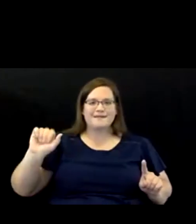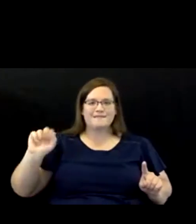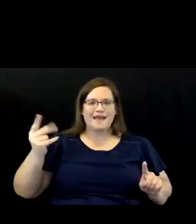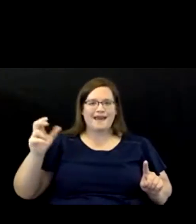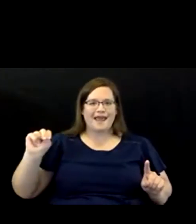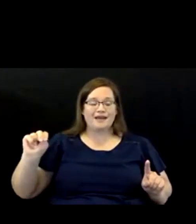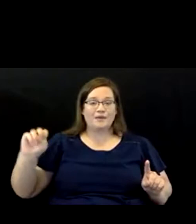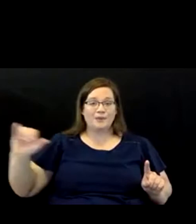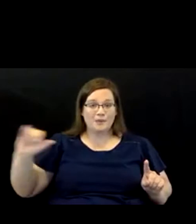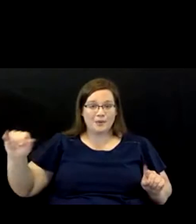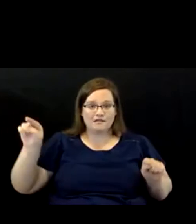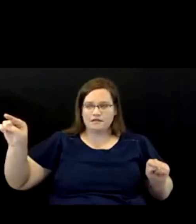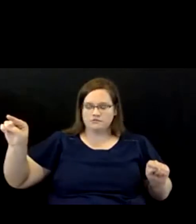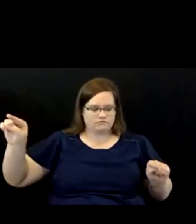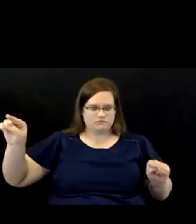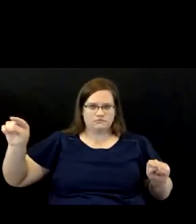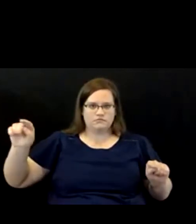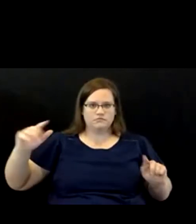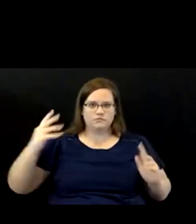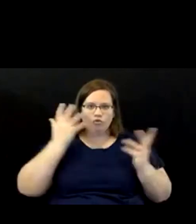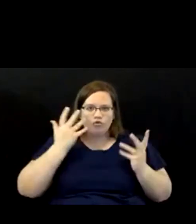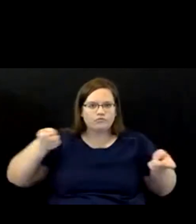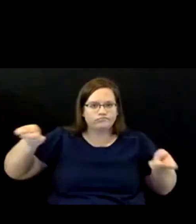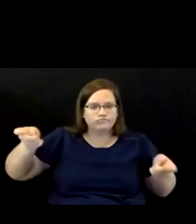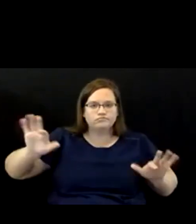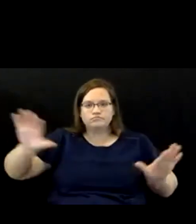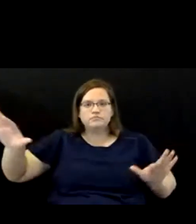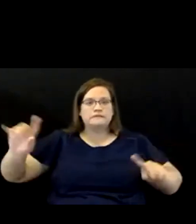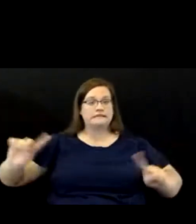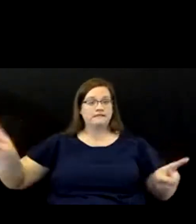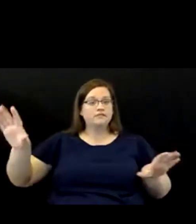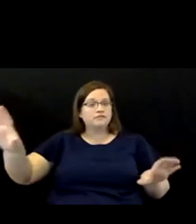Our expectation is that they are responsive to the specific needs of those communities.